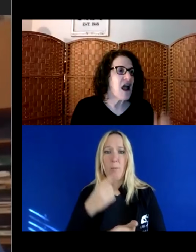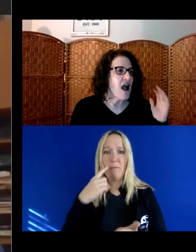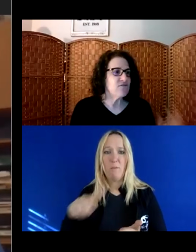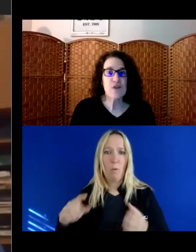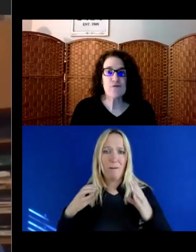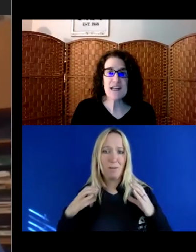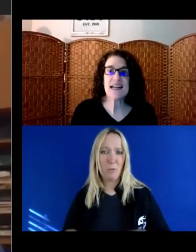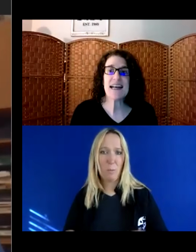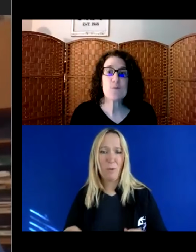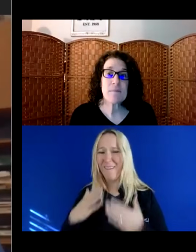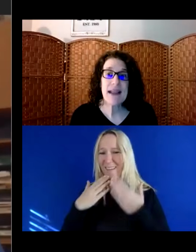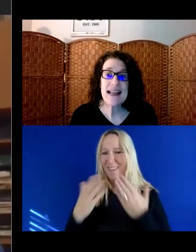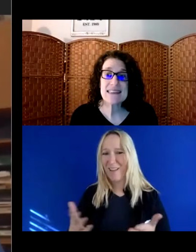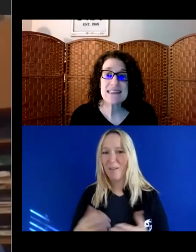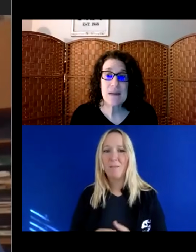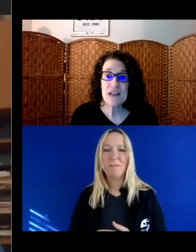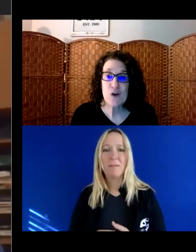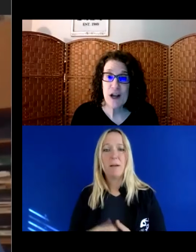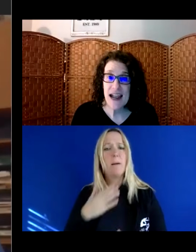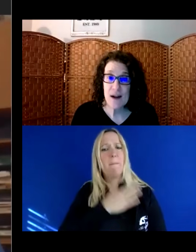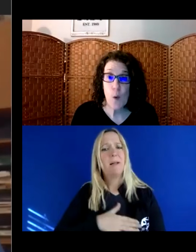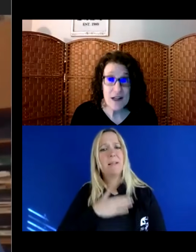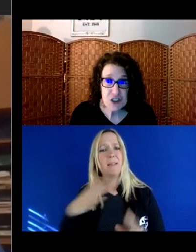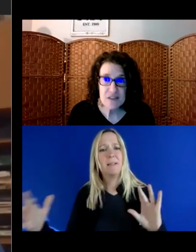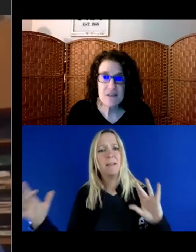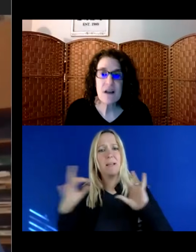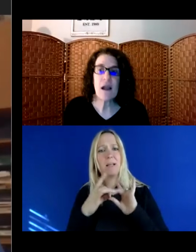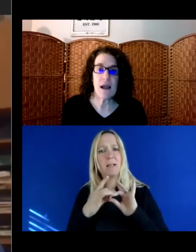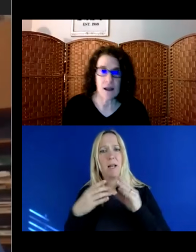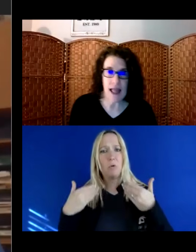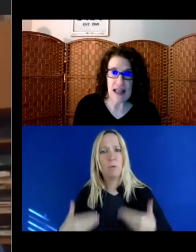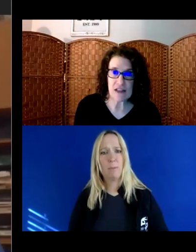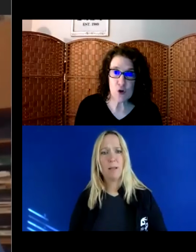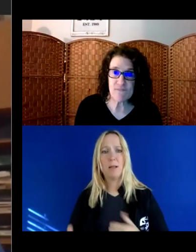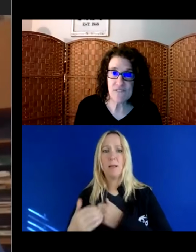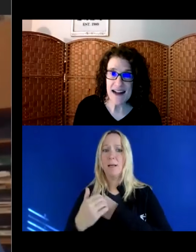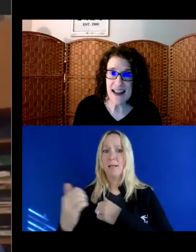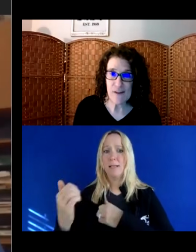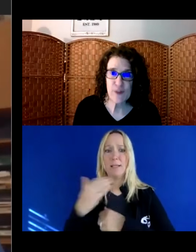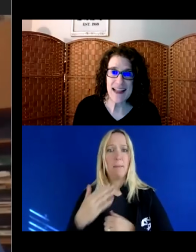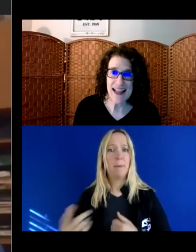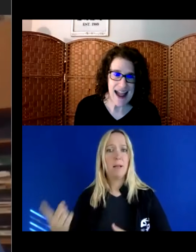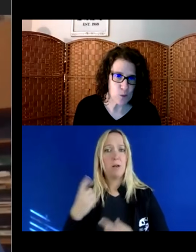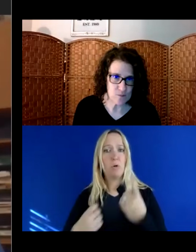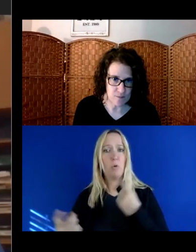Feel free to connect with me and send me your questions, and you can find everything out.